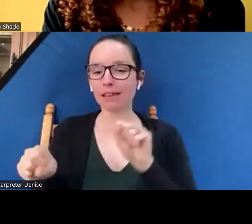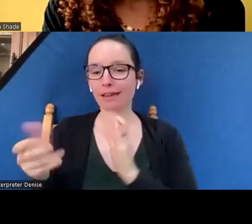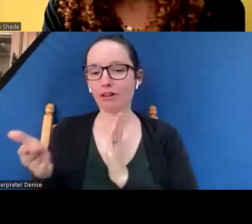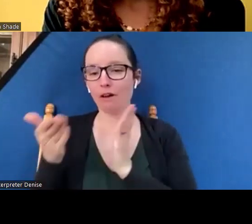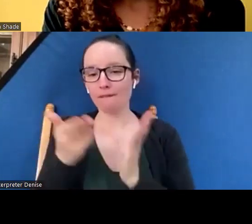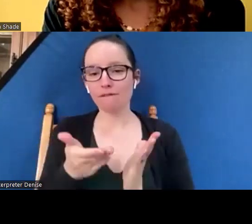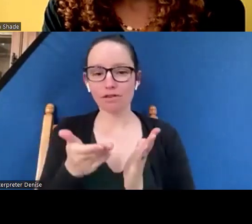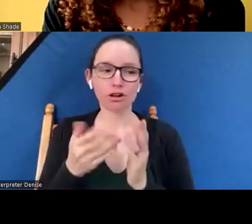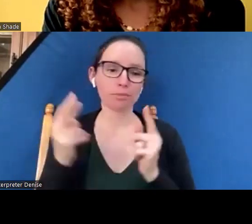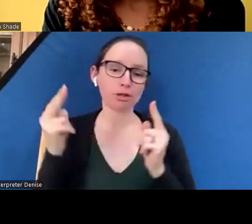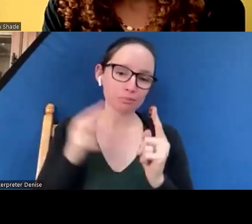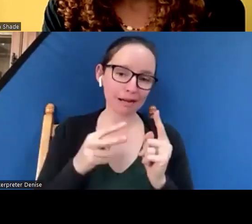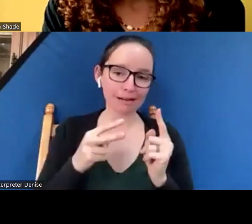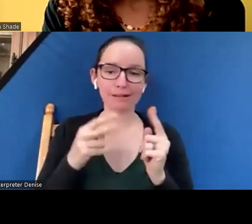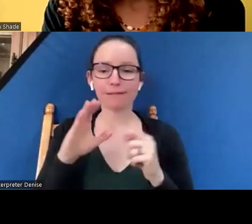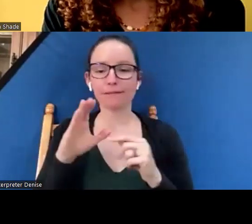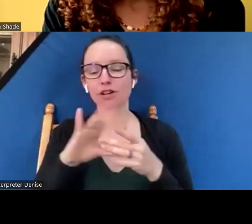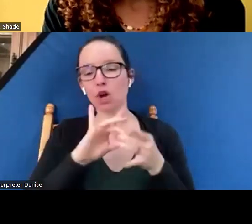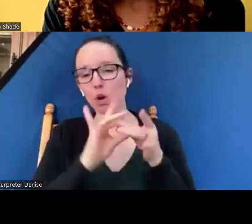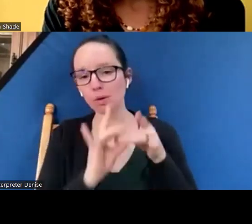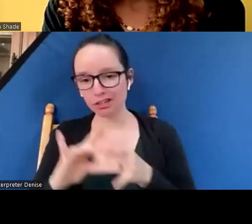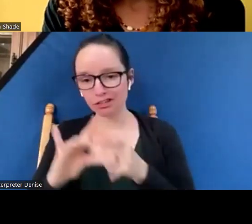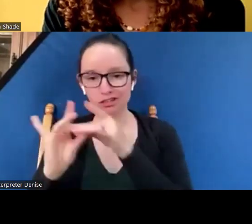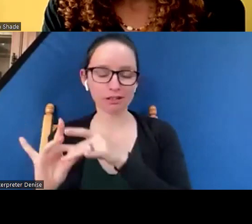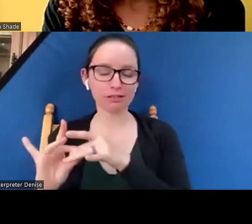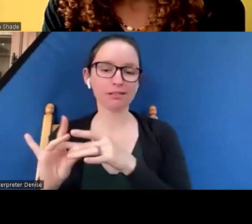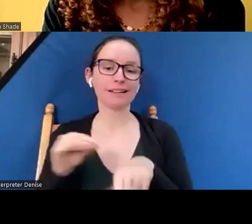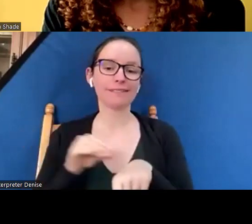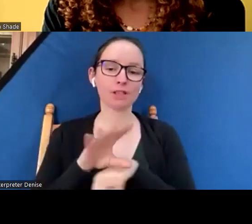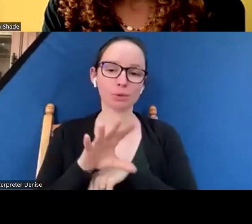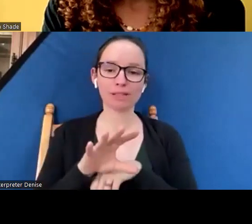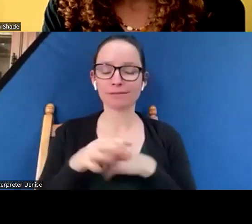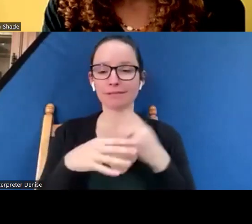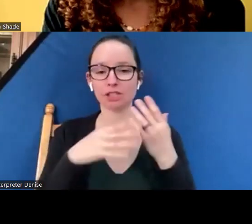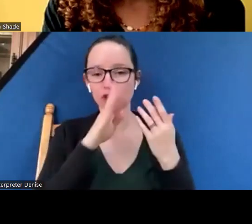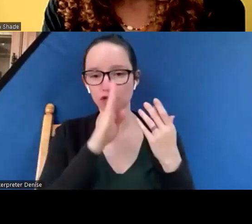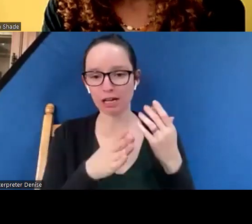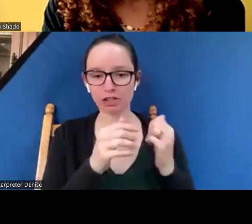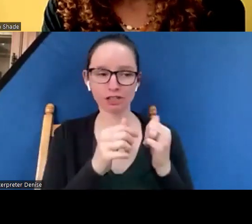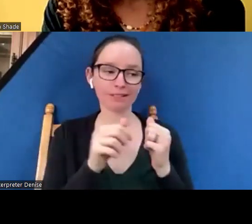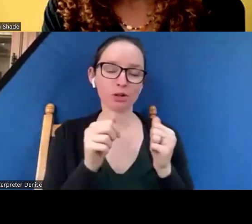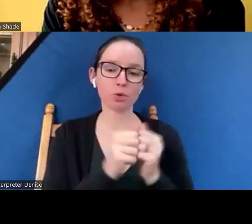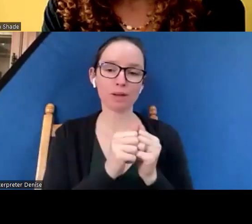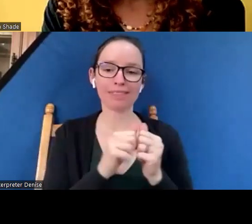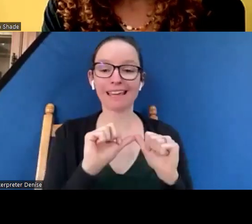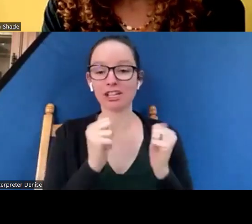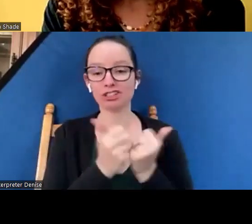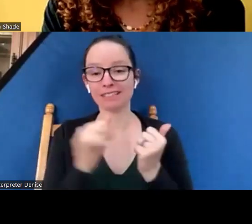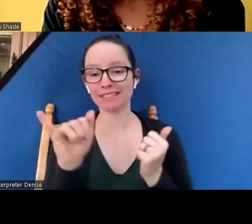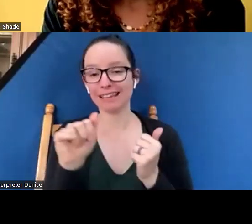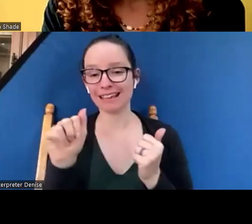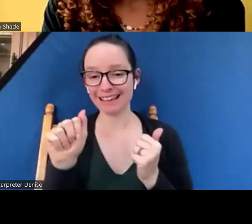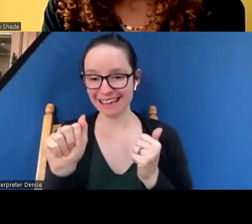and and push the direction with with agencies like ARS that can you know sort of stick it, stick it out too.